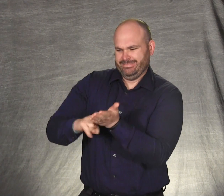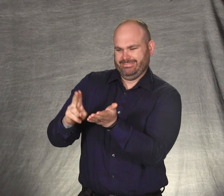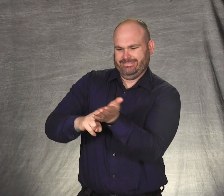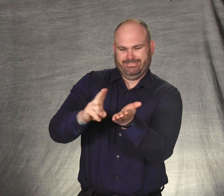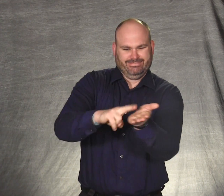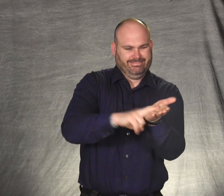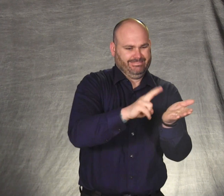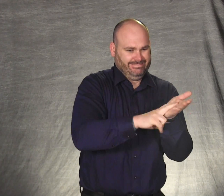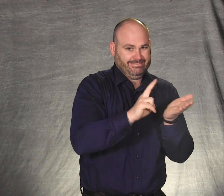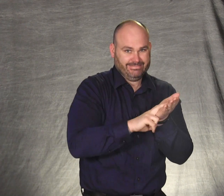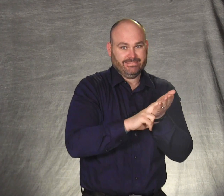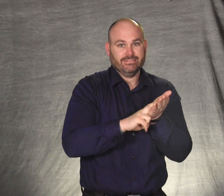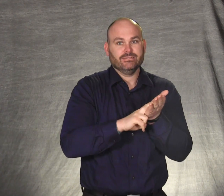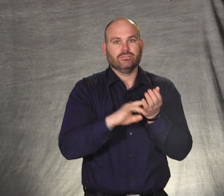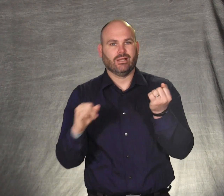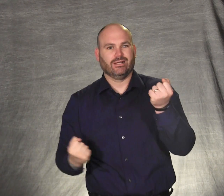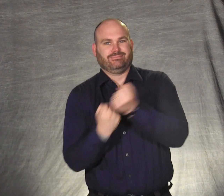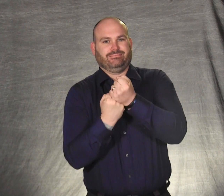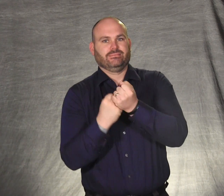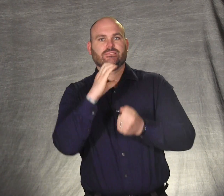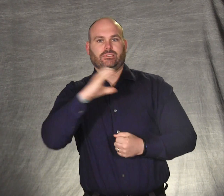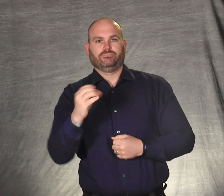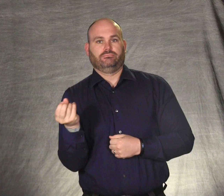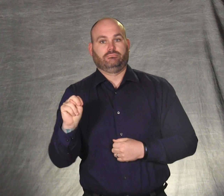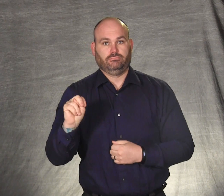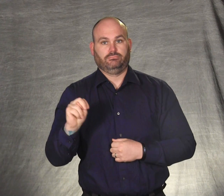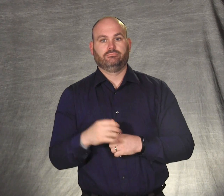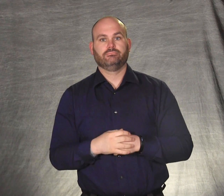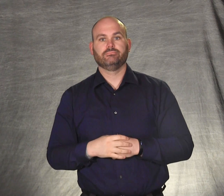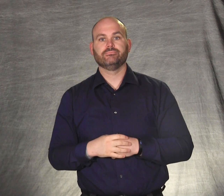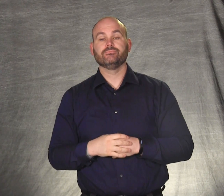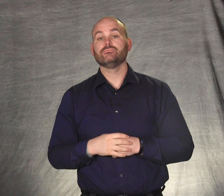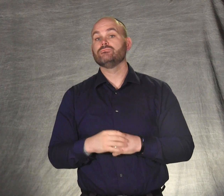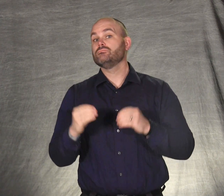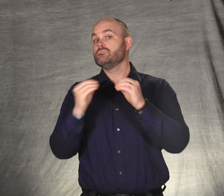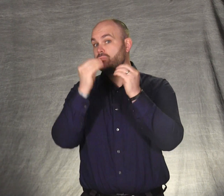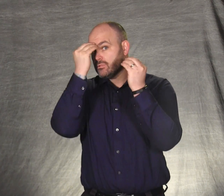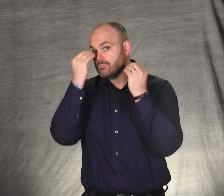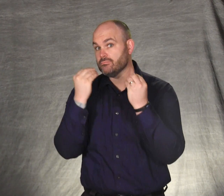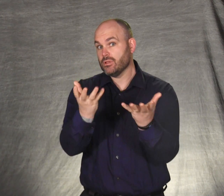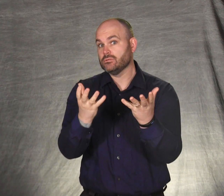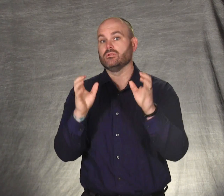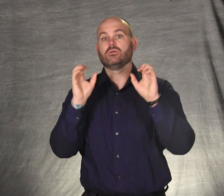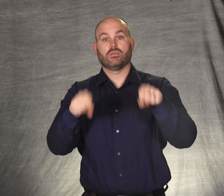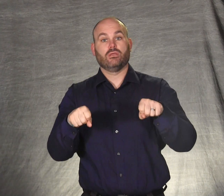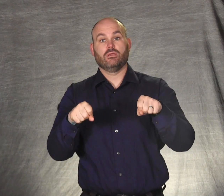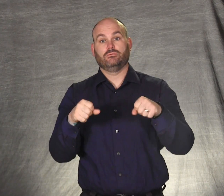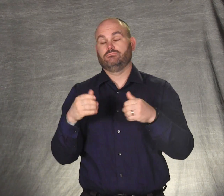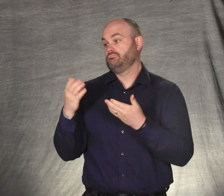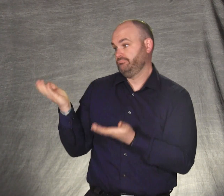a pledge to keep the captioning on. Find out more on the Commission’s website.